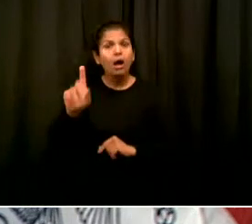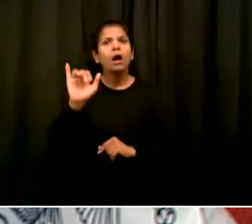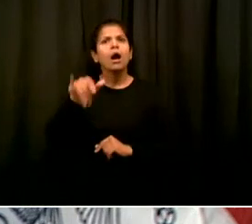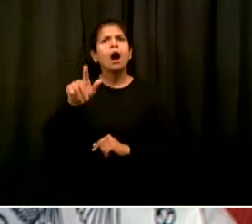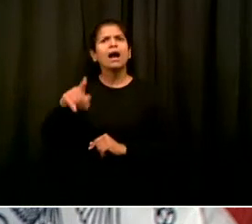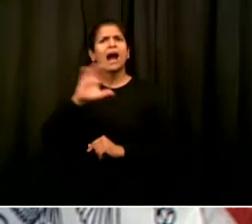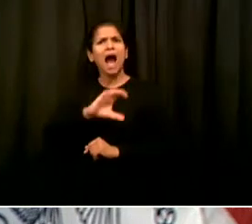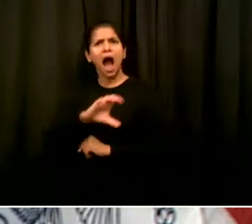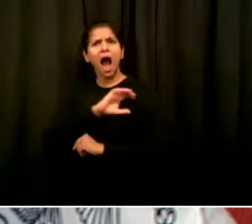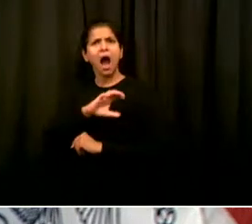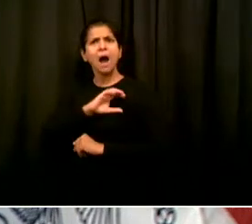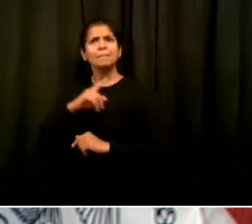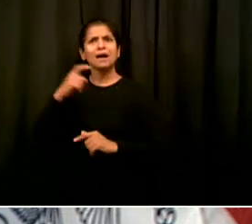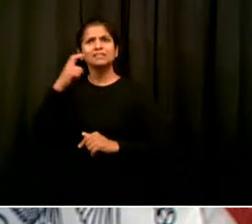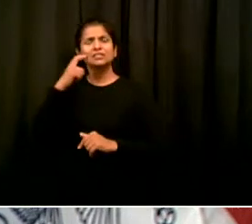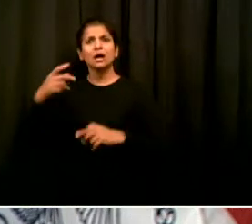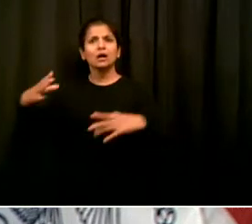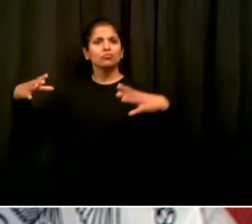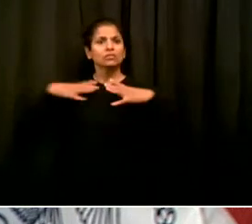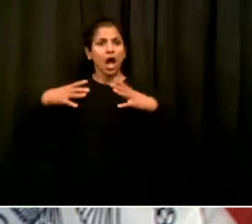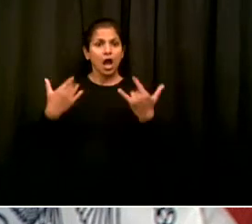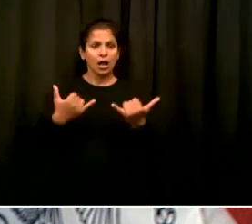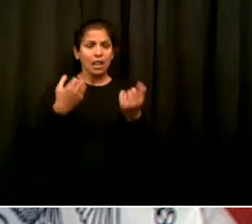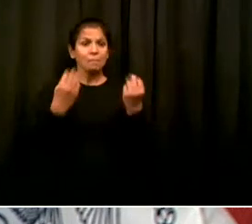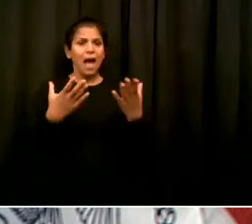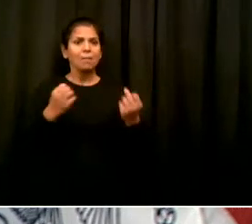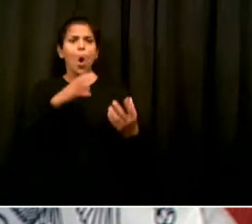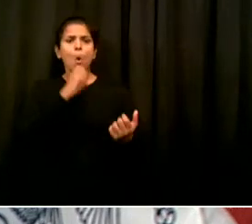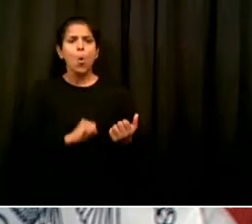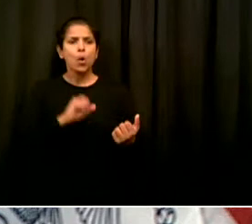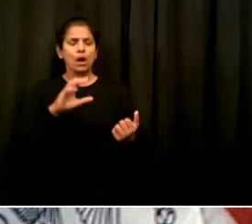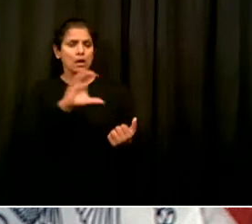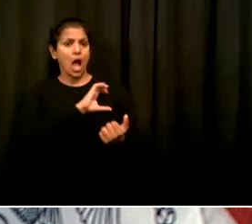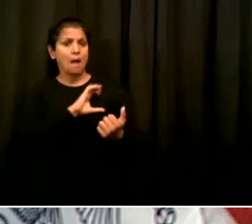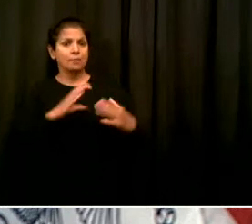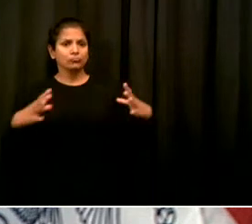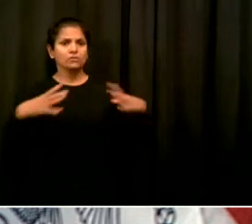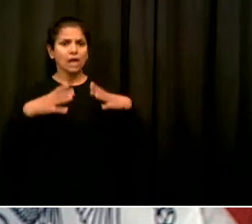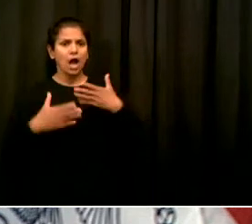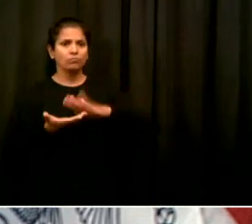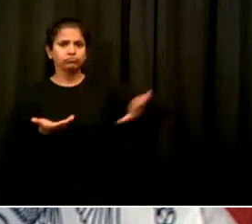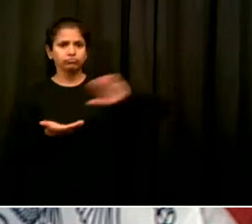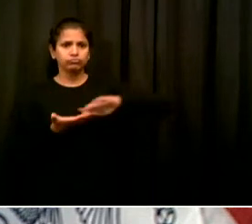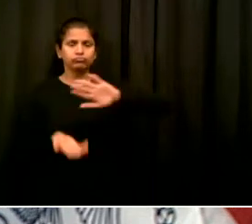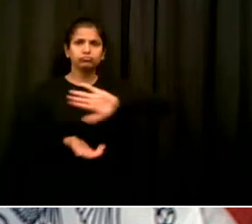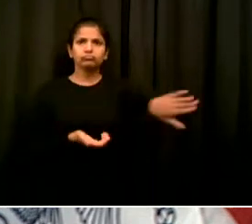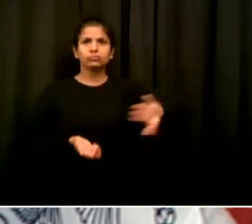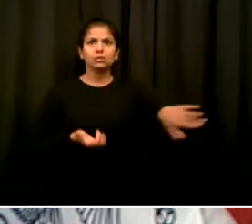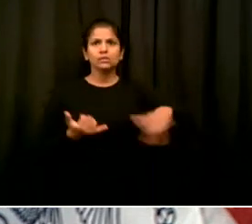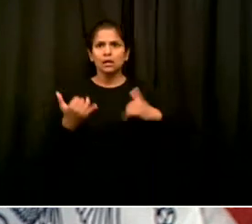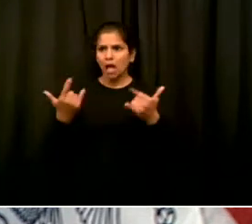TEMPERATURES. WE HAVE HAD A VERY HIGH LEVEL OF RETIREMENTS. WE ARE